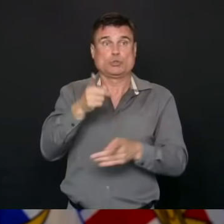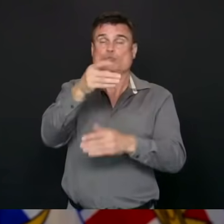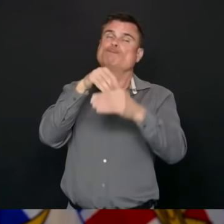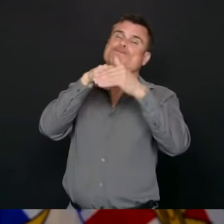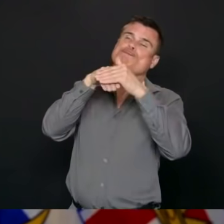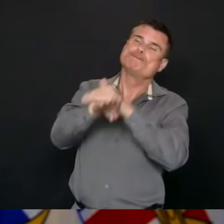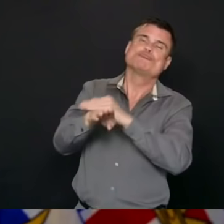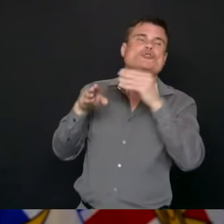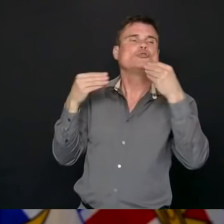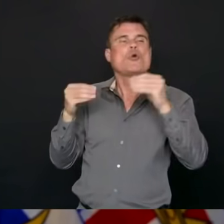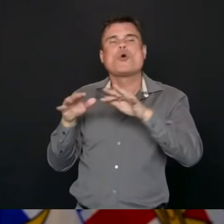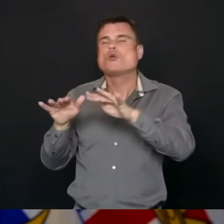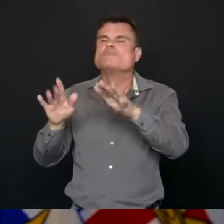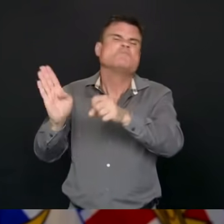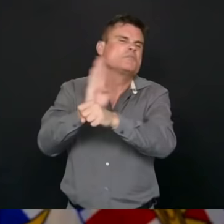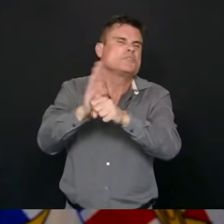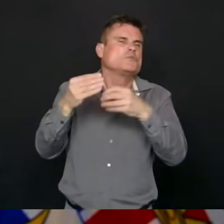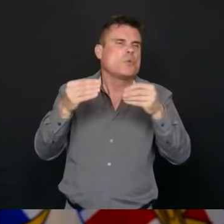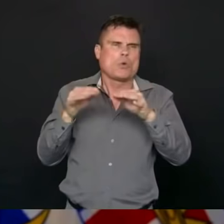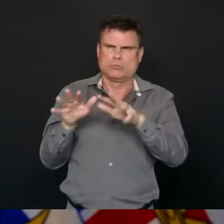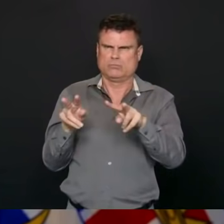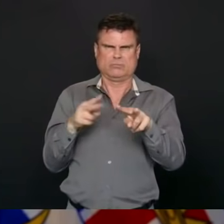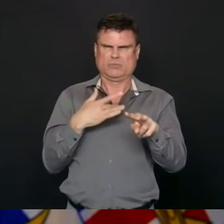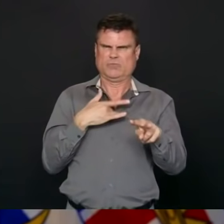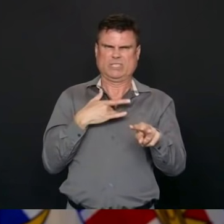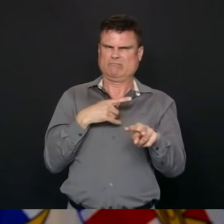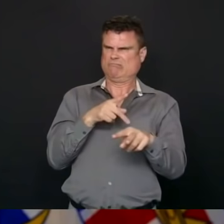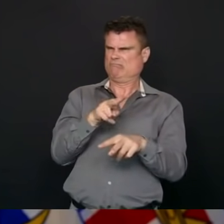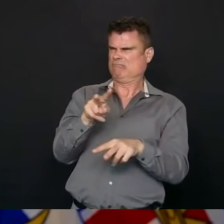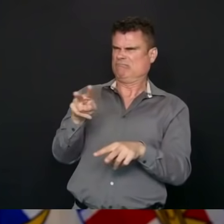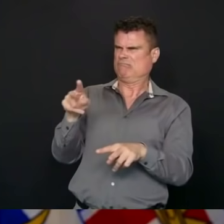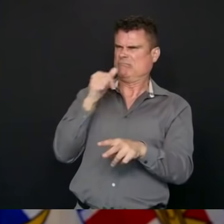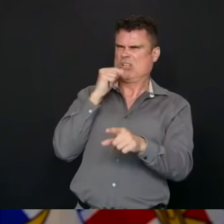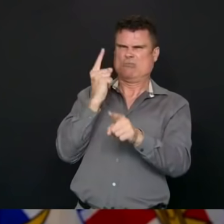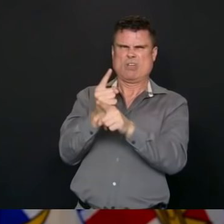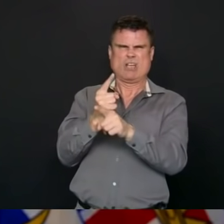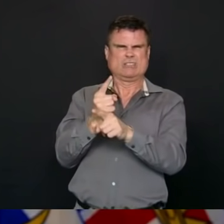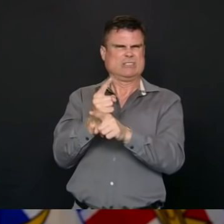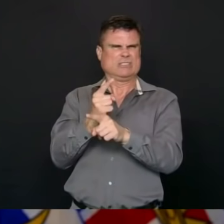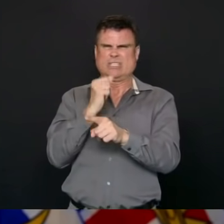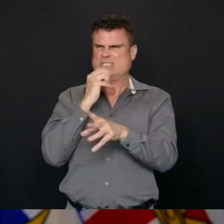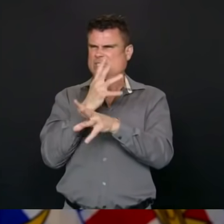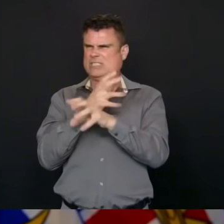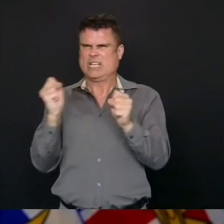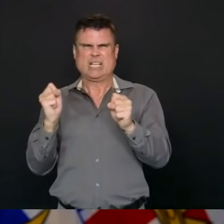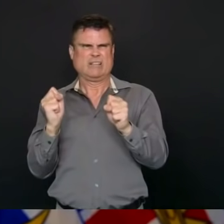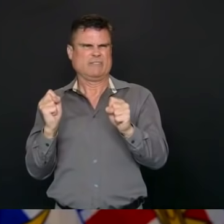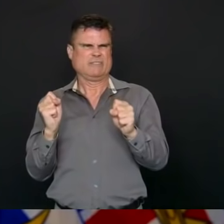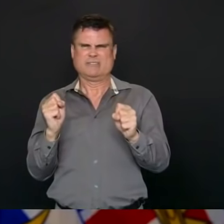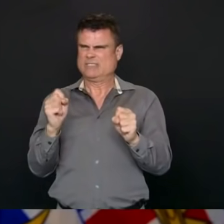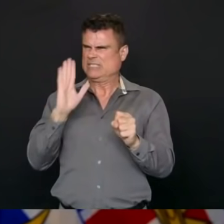or the plan is not sufficient, they can go to Work Safe. If it is a public